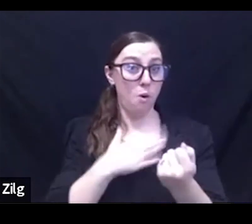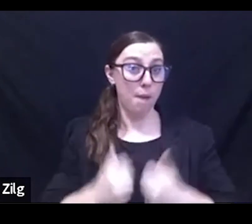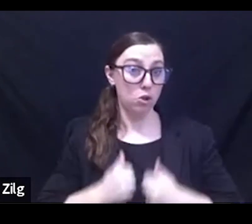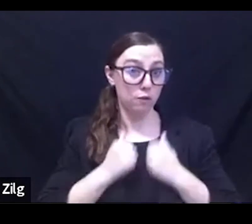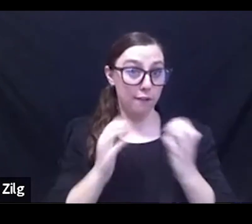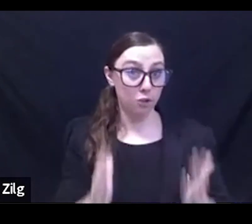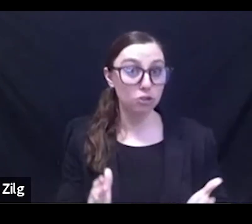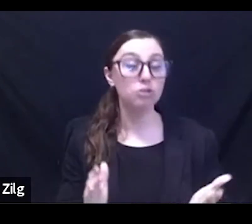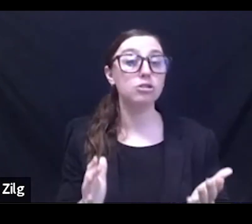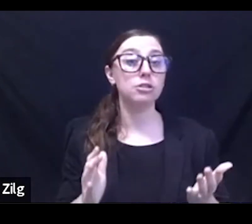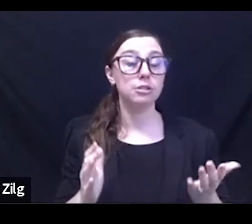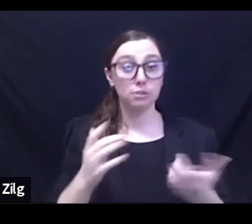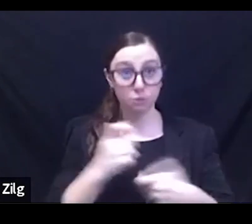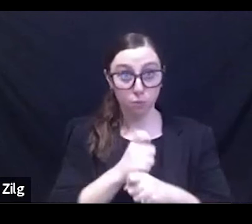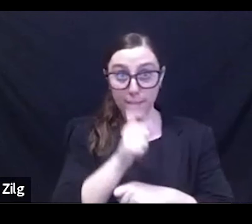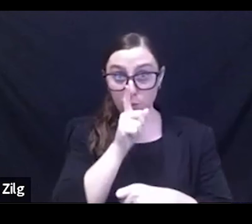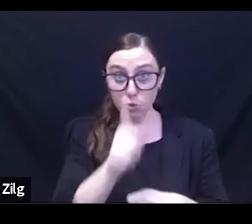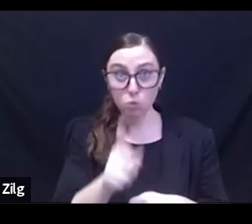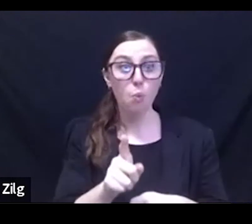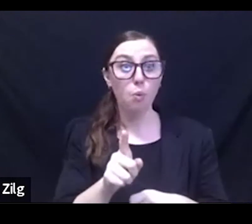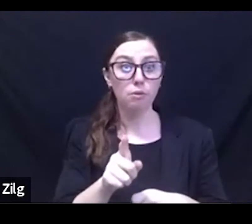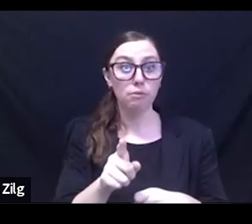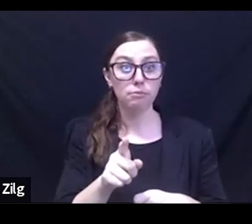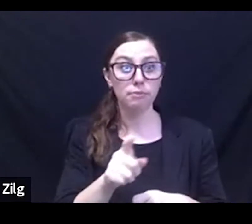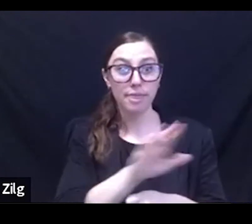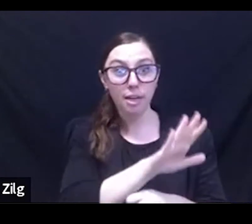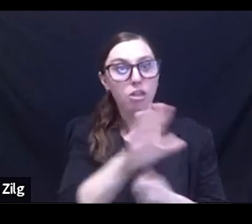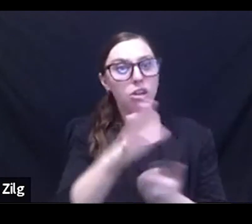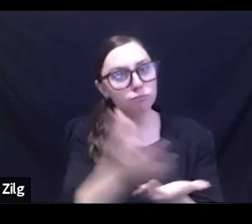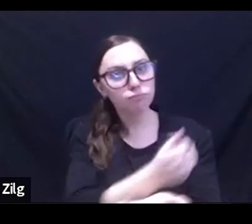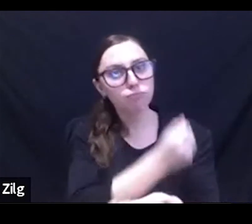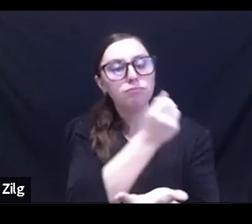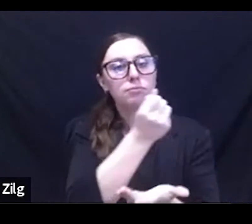to make sure that they're getting the access to